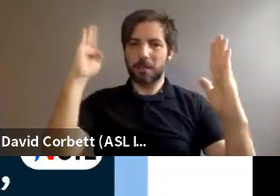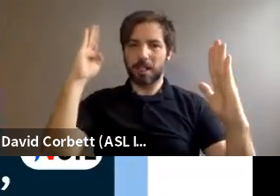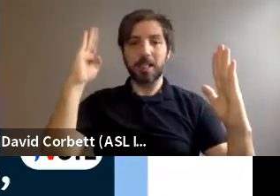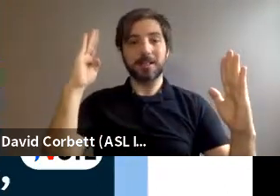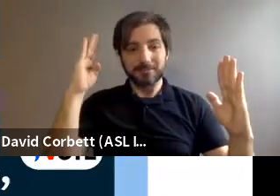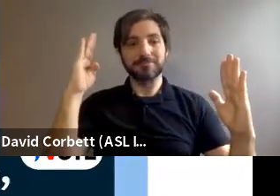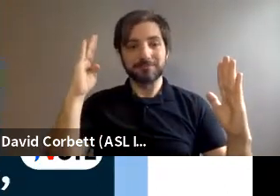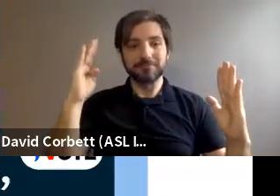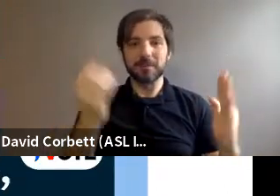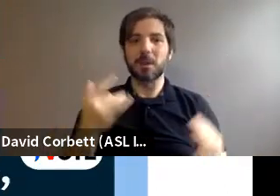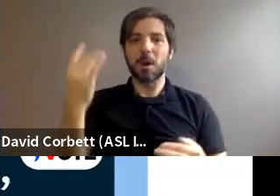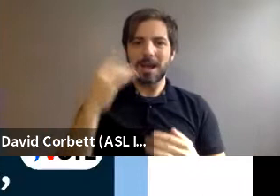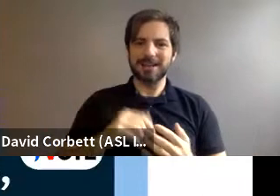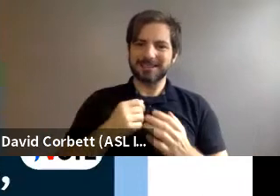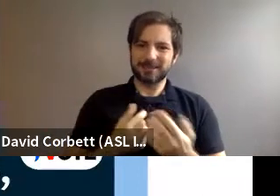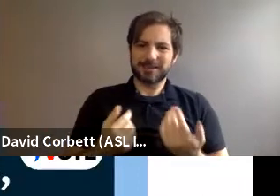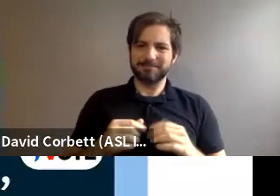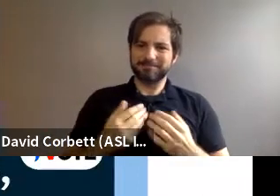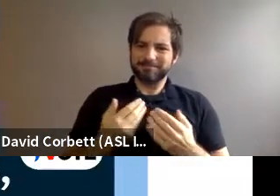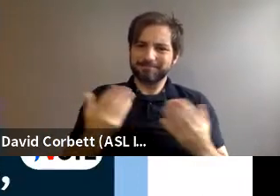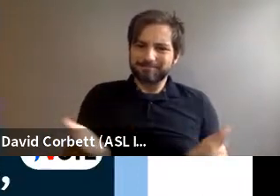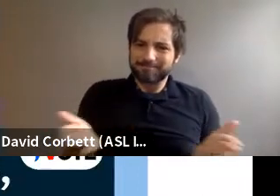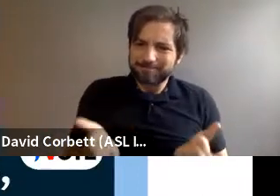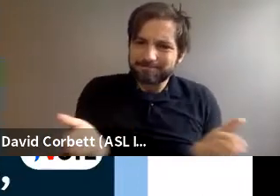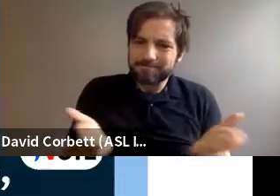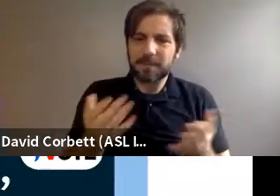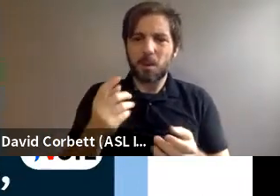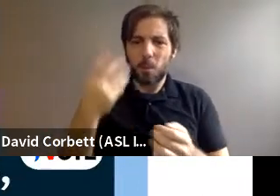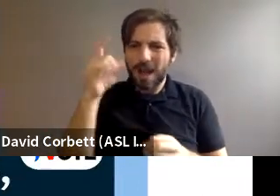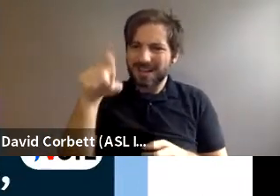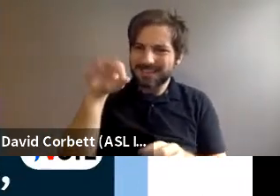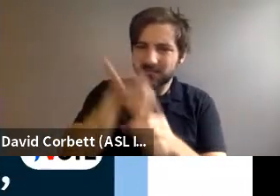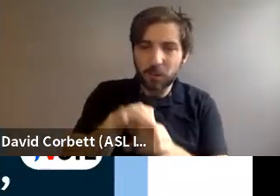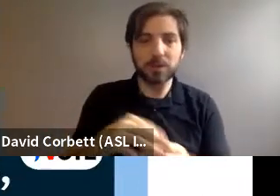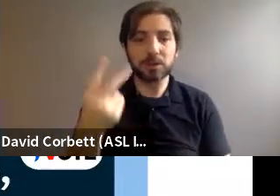And as you can see on these last two images that are on the screen right now--if you are